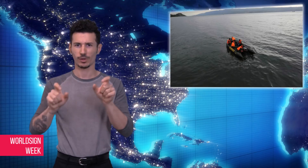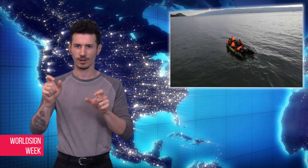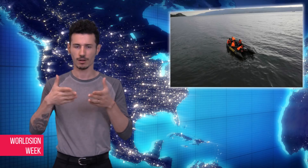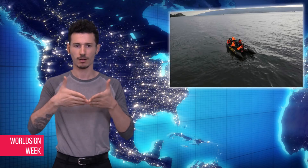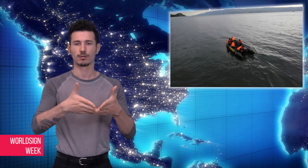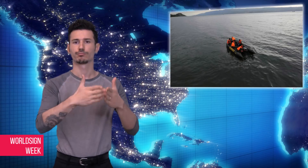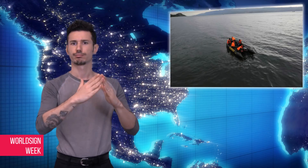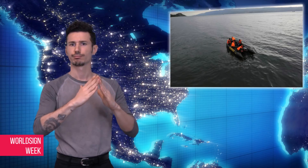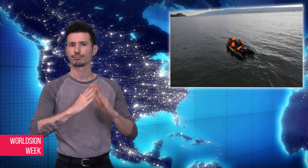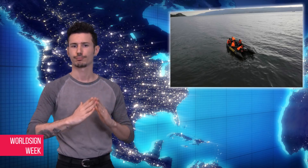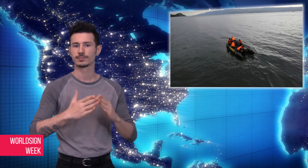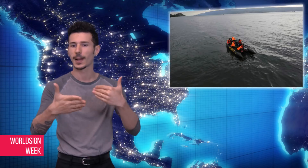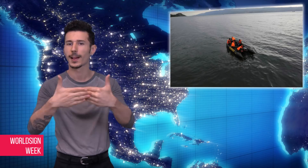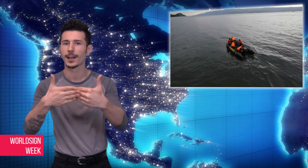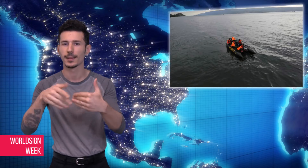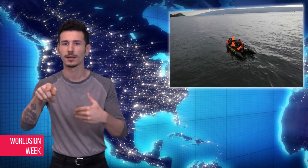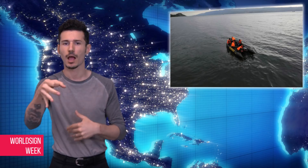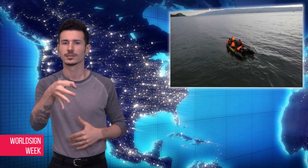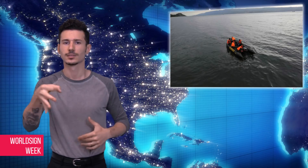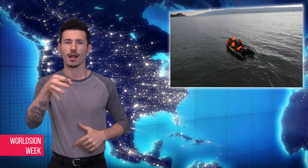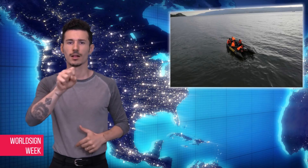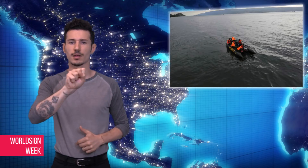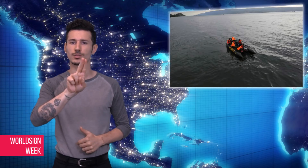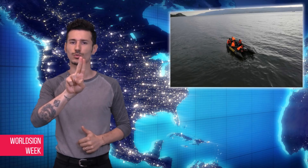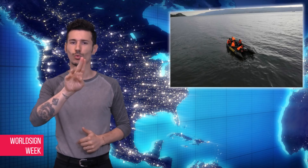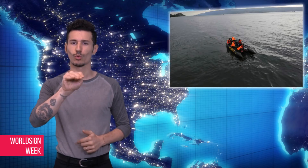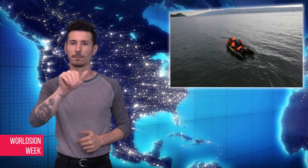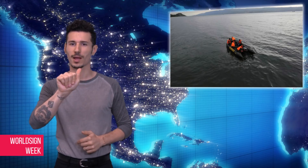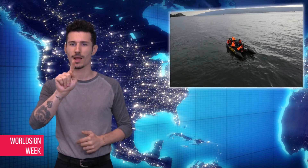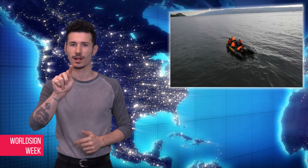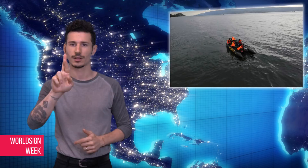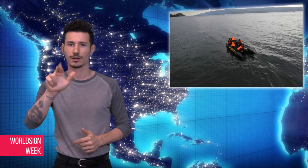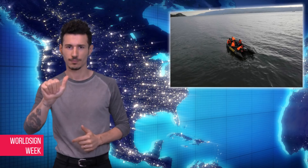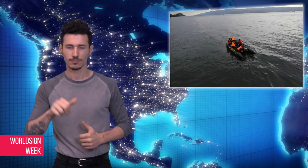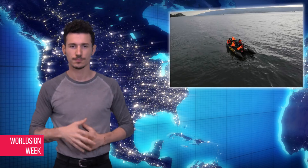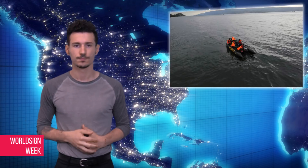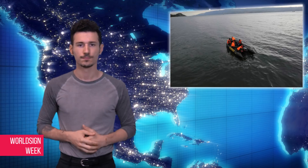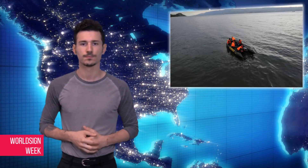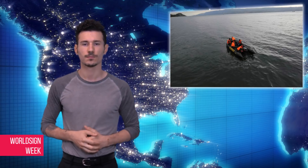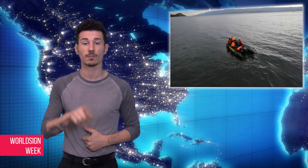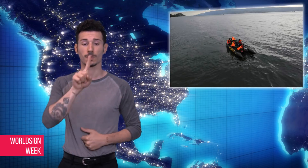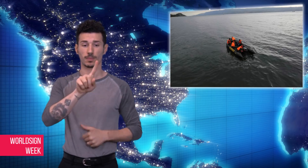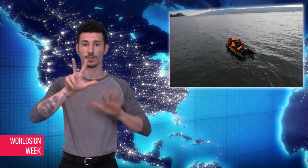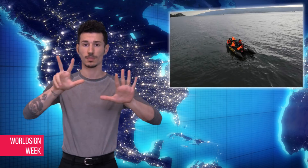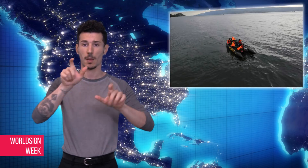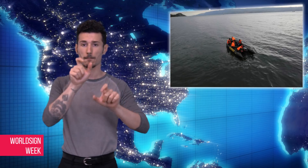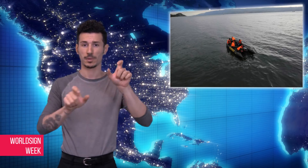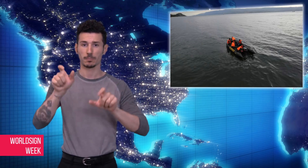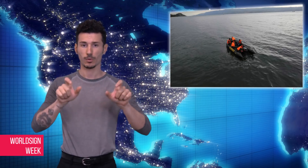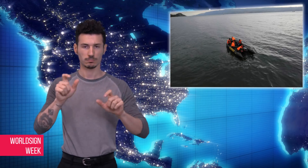the island of Sumatra last week. Eighteen people survived, including